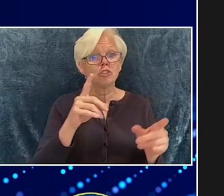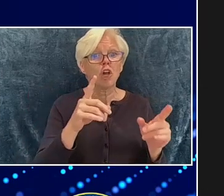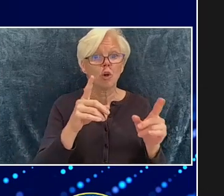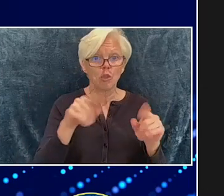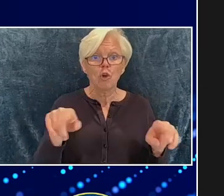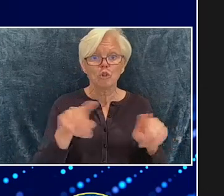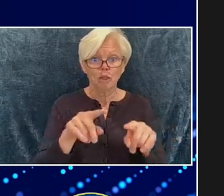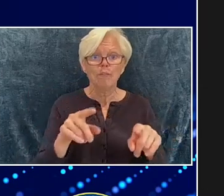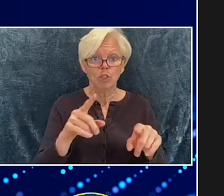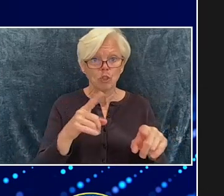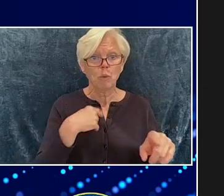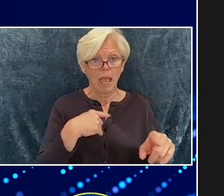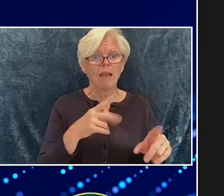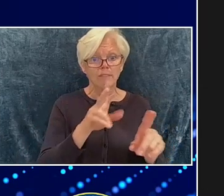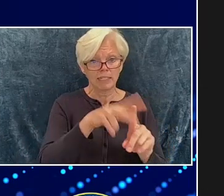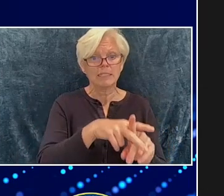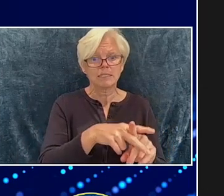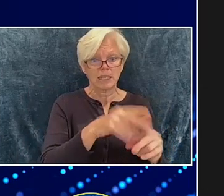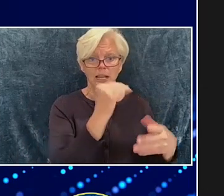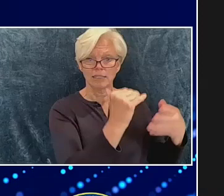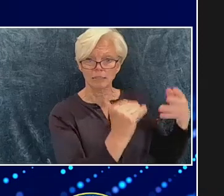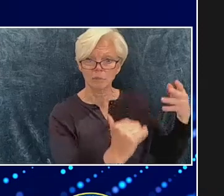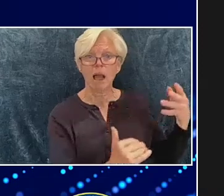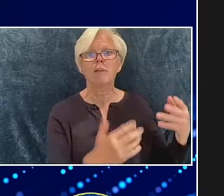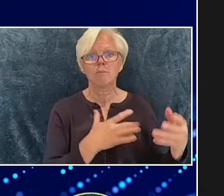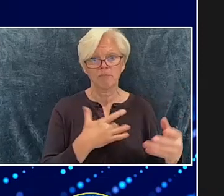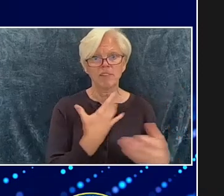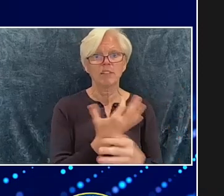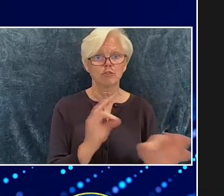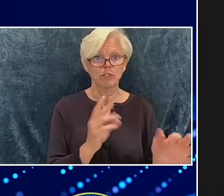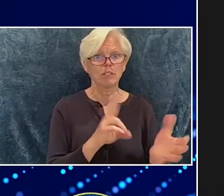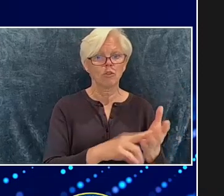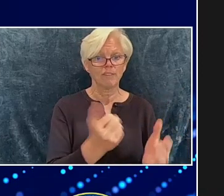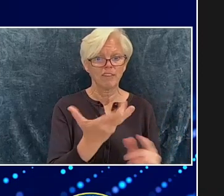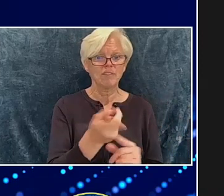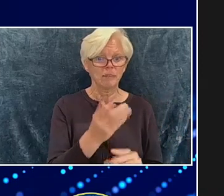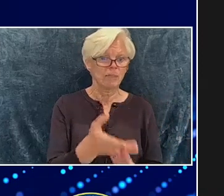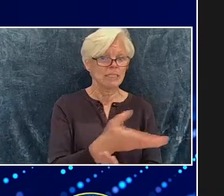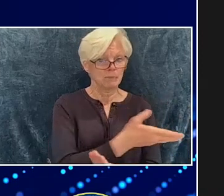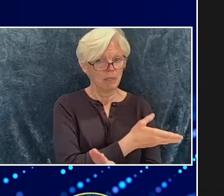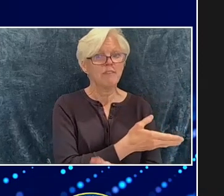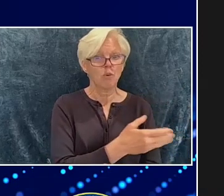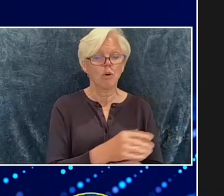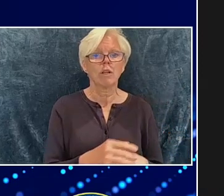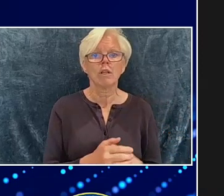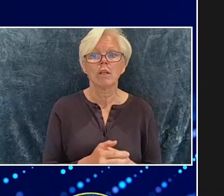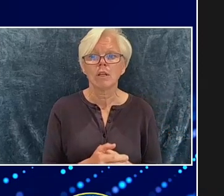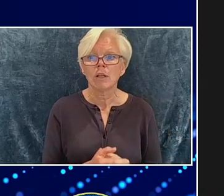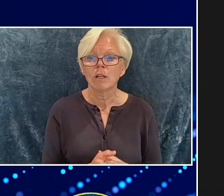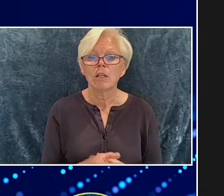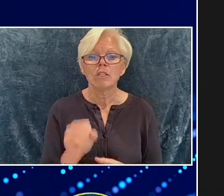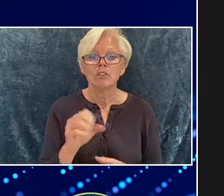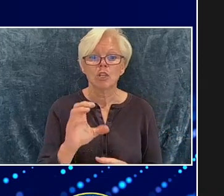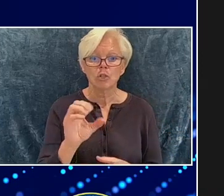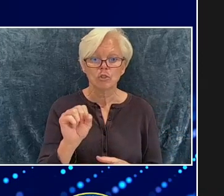minutes beforehand. Sophie is at the table for legal aid organizations, and DC is at the table on behalf of HBCUs.